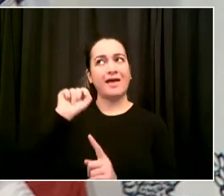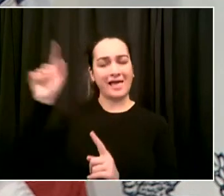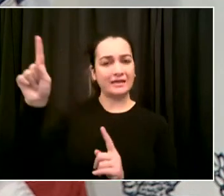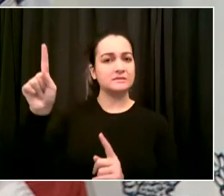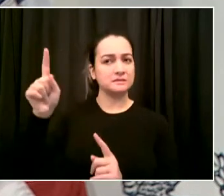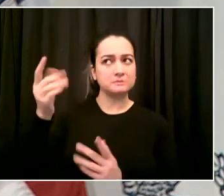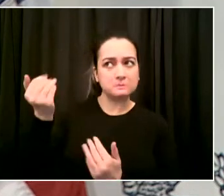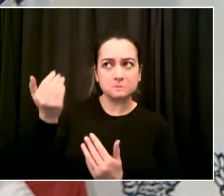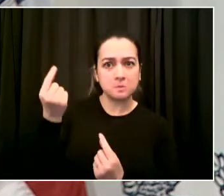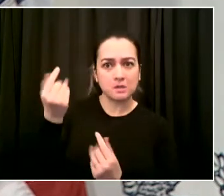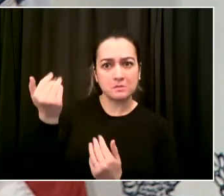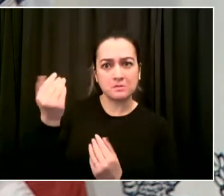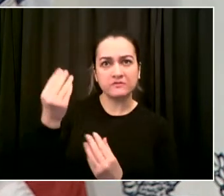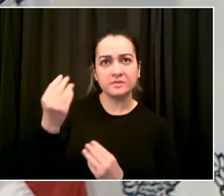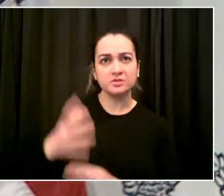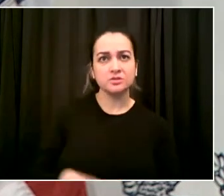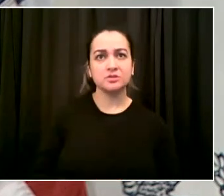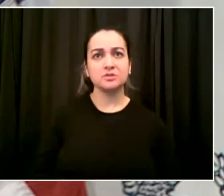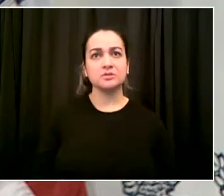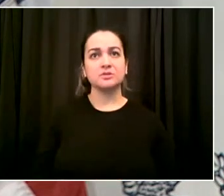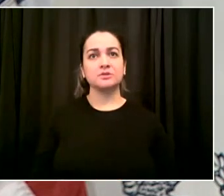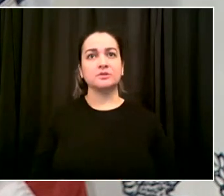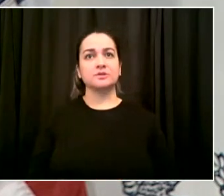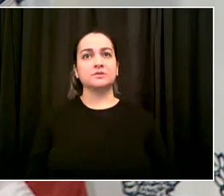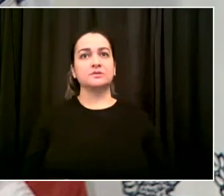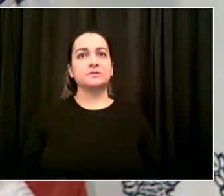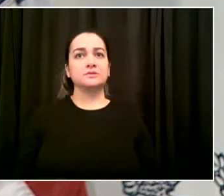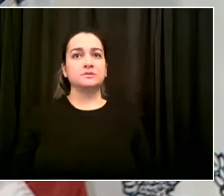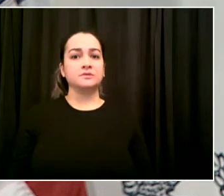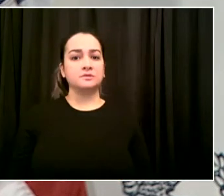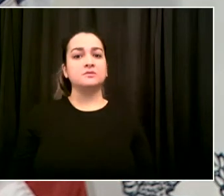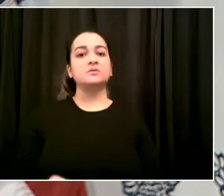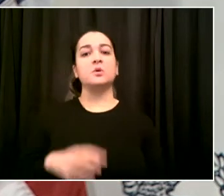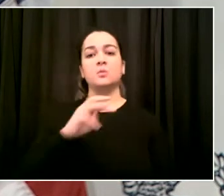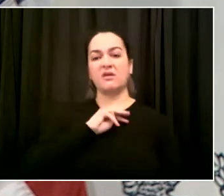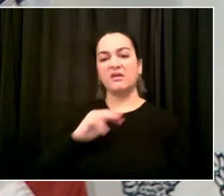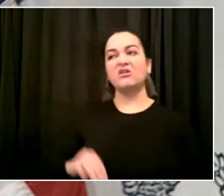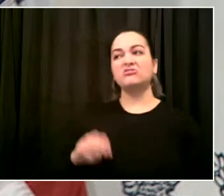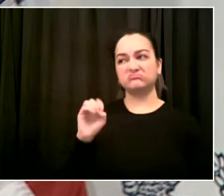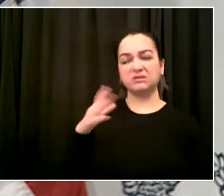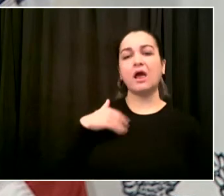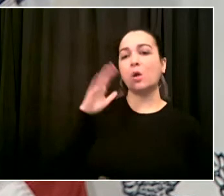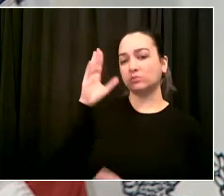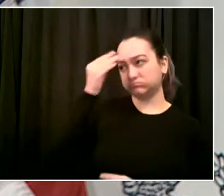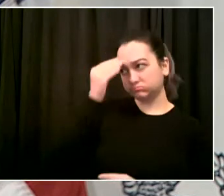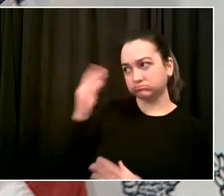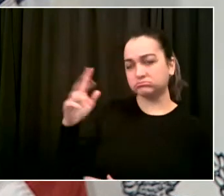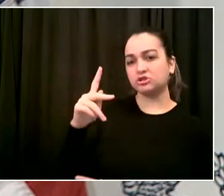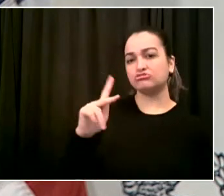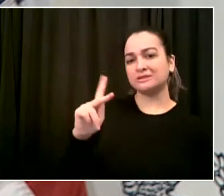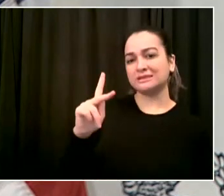OWE YOU AN ANSWER ON THAT ONE. WE WILL MAKE SURE TO GET YOU THE ANSWER TODAY.